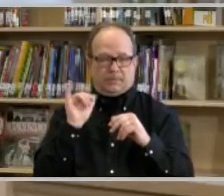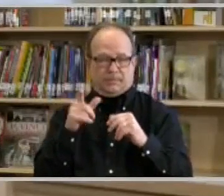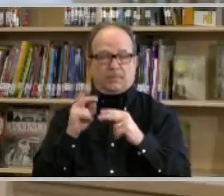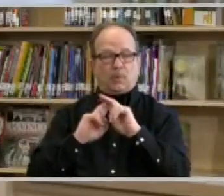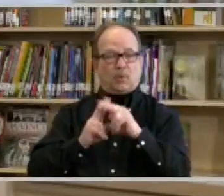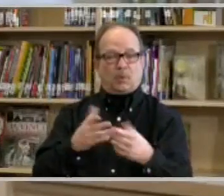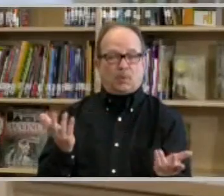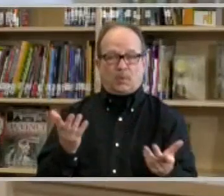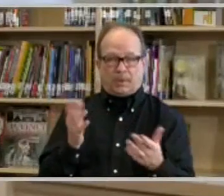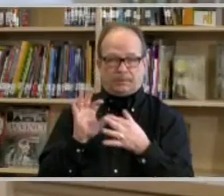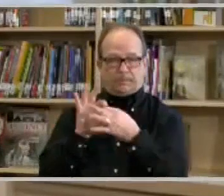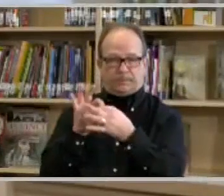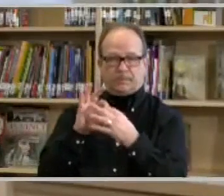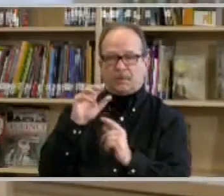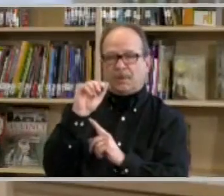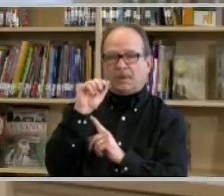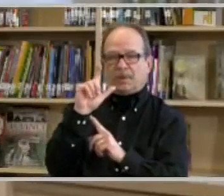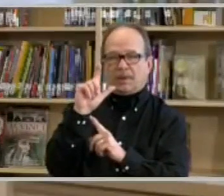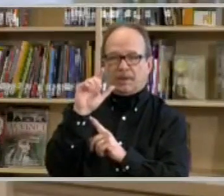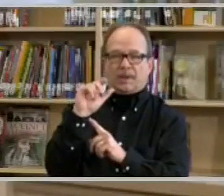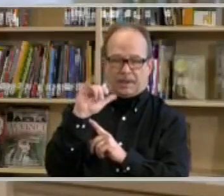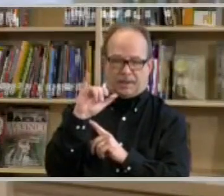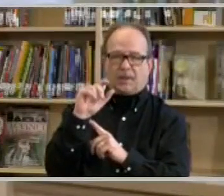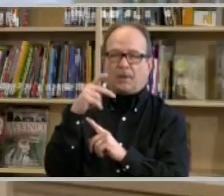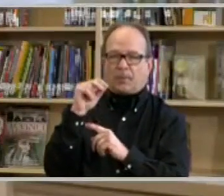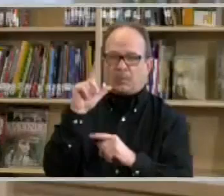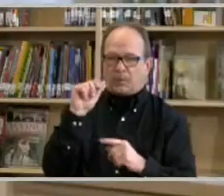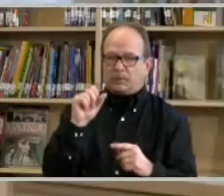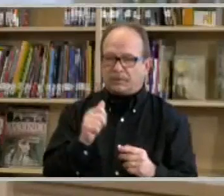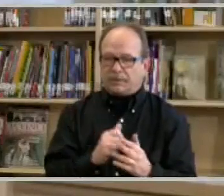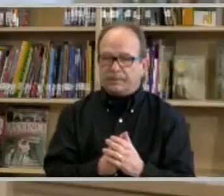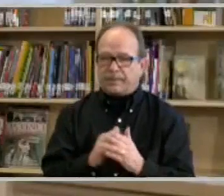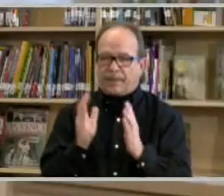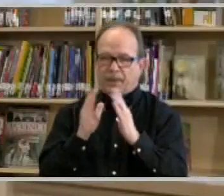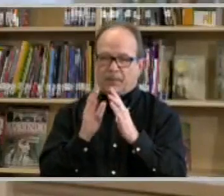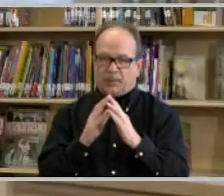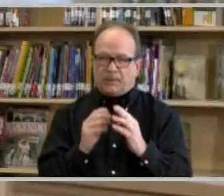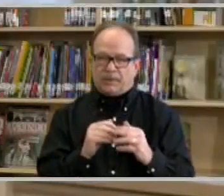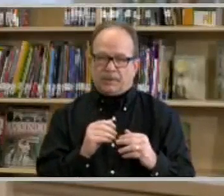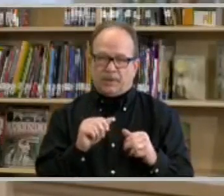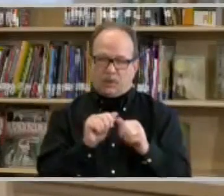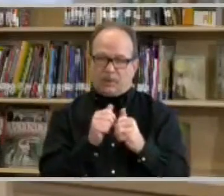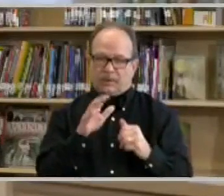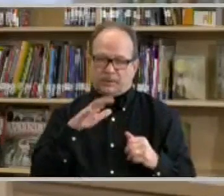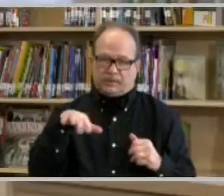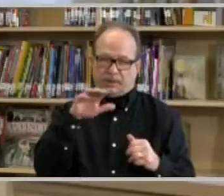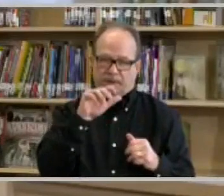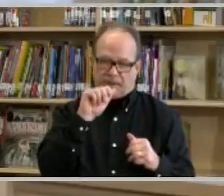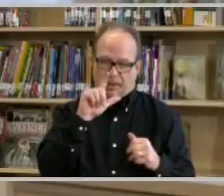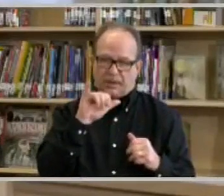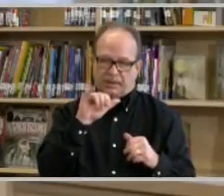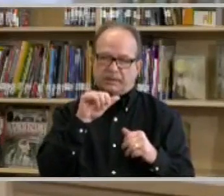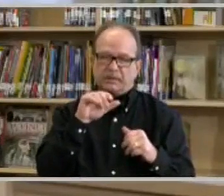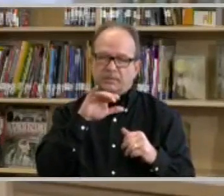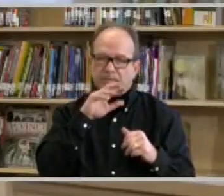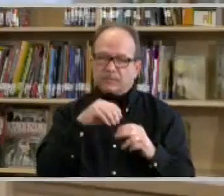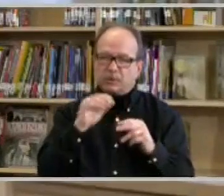CALLED ALLEY PALOSA WHICH I THINK HAS HAD A TREMENDOUS IMPACT ACROSS THE CITY IN MAKING